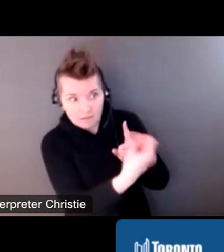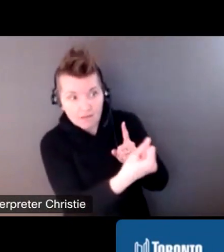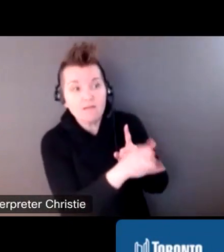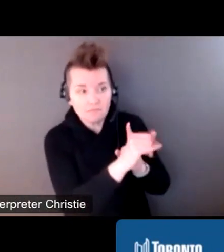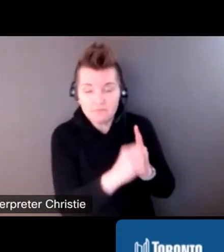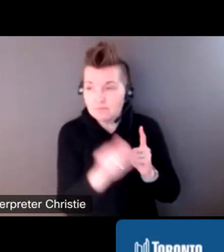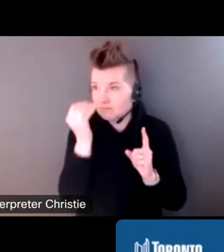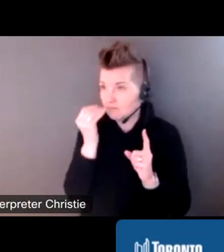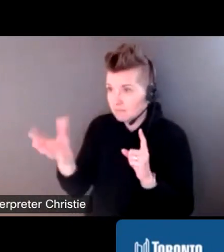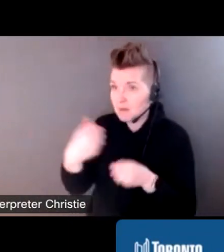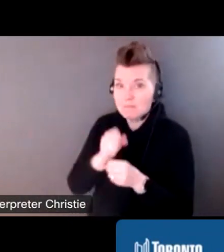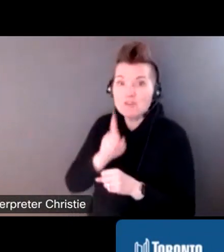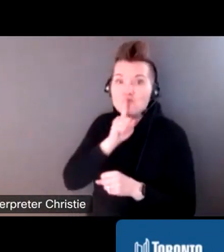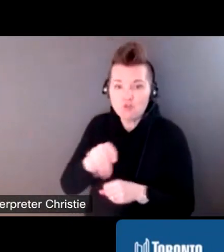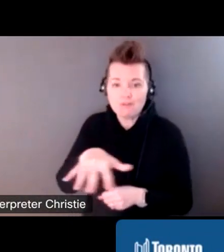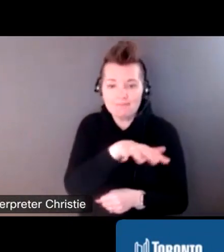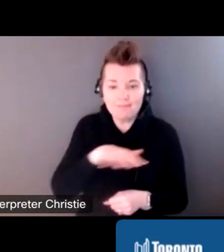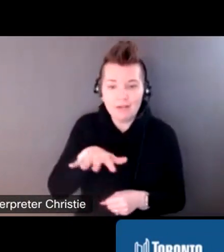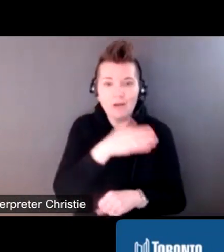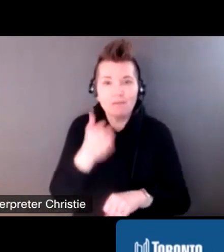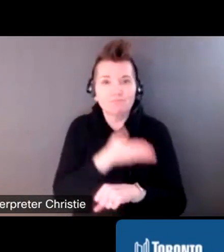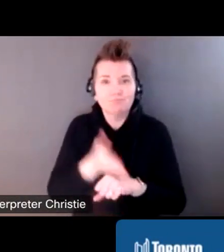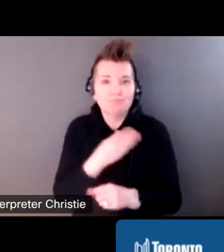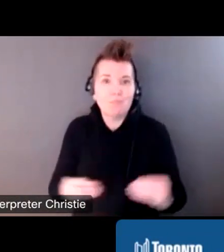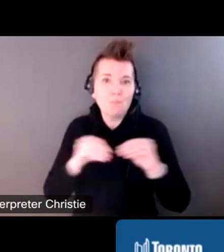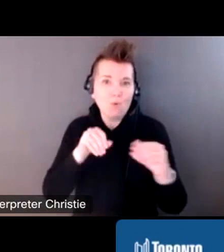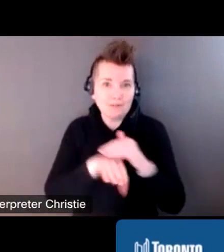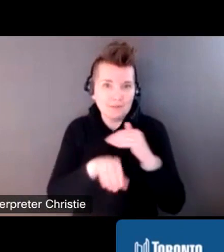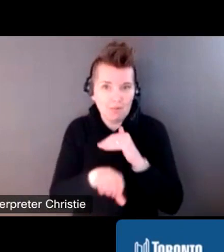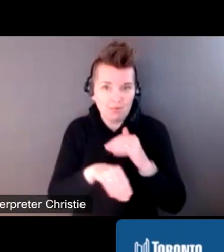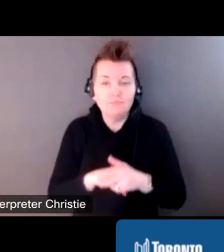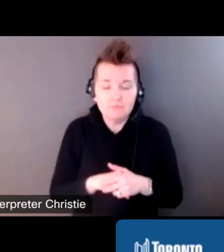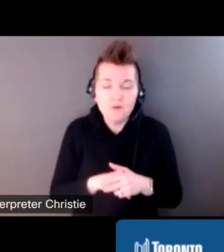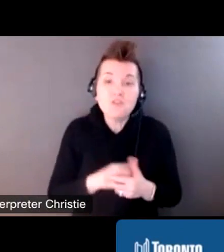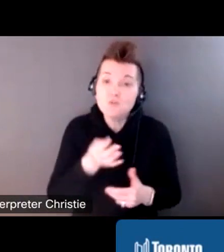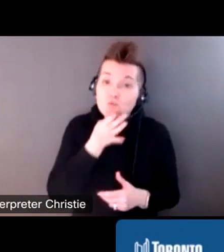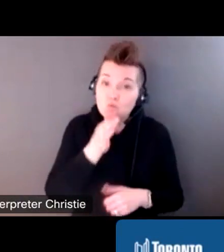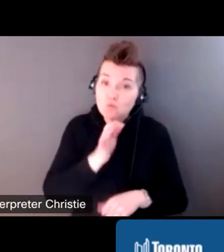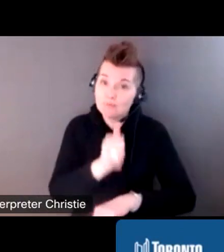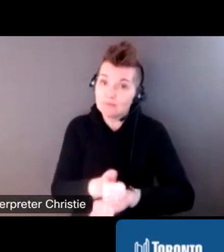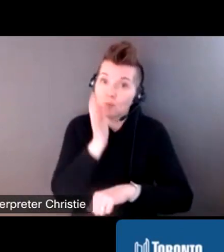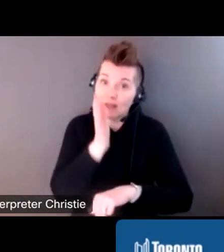to make them more accessible. So these are all things that are coming down the pipe and we've just been taking the first